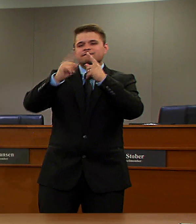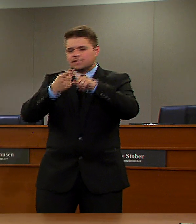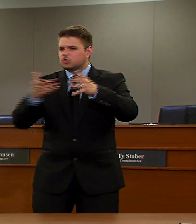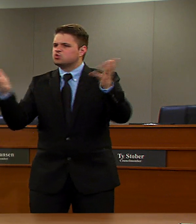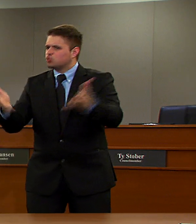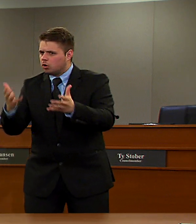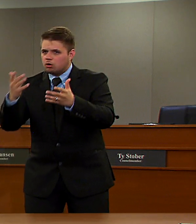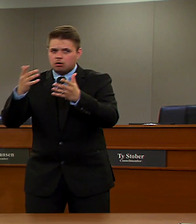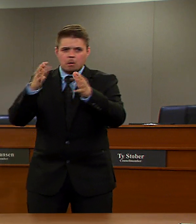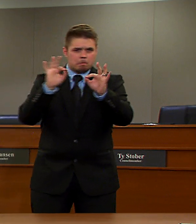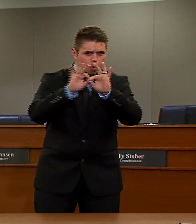Take good care.